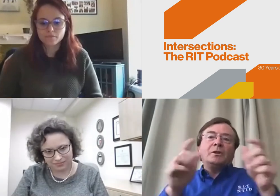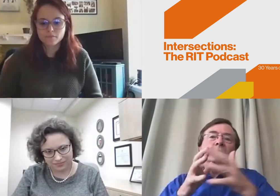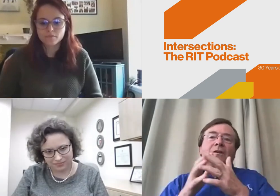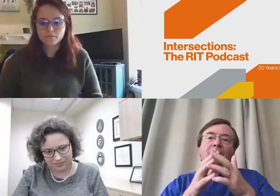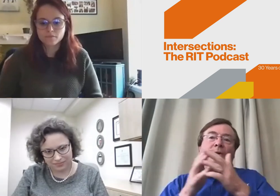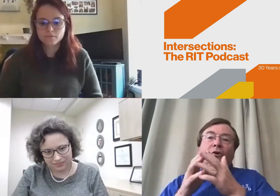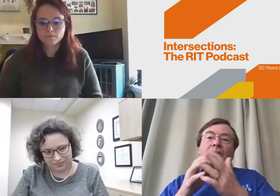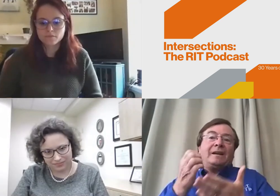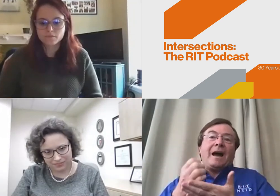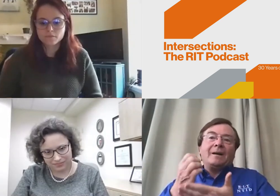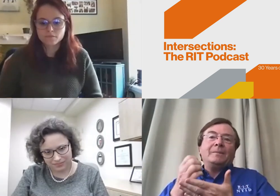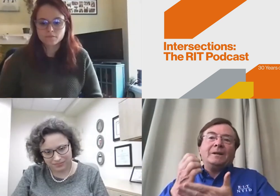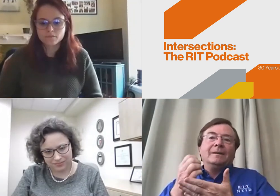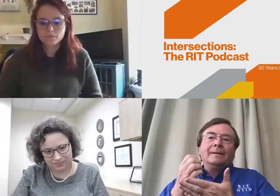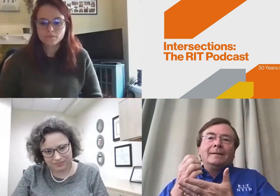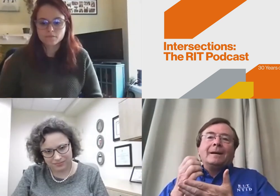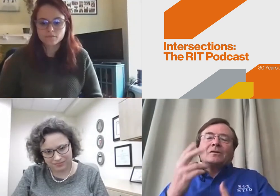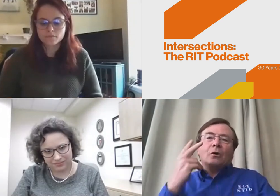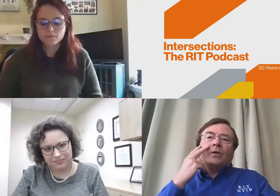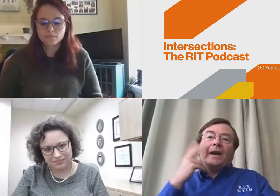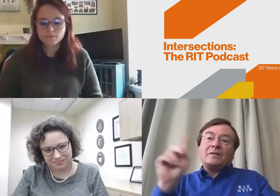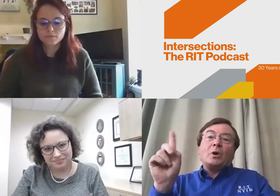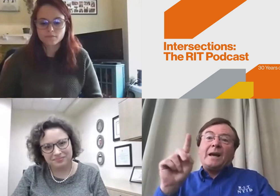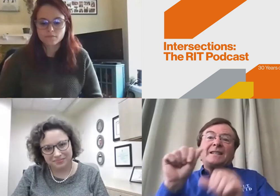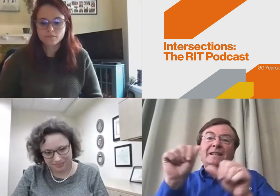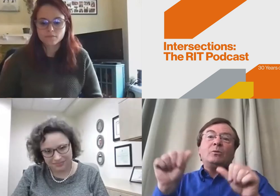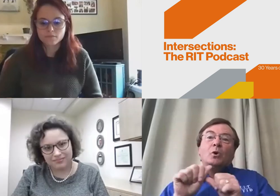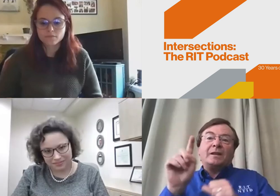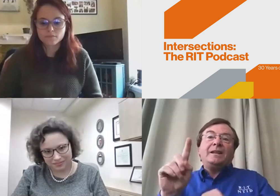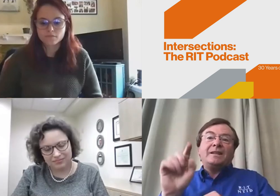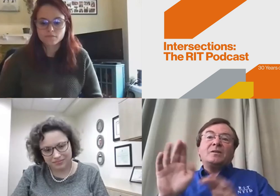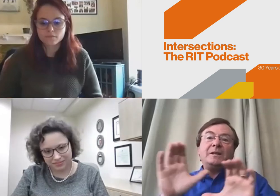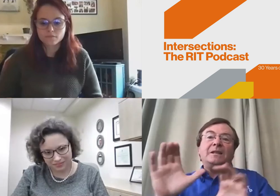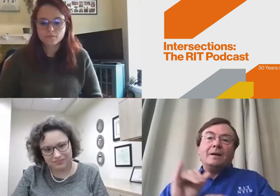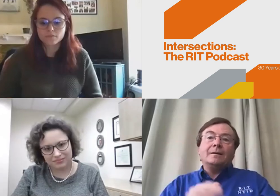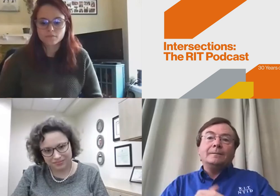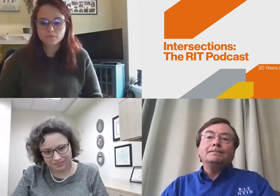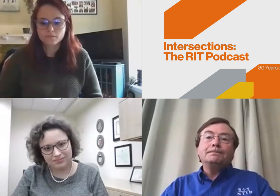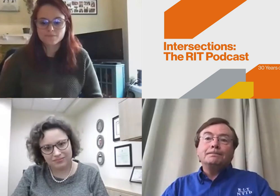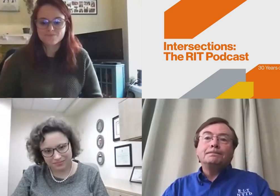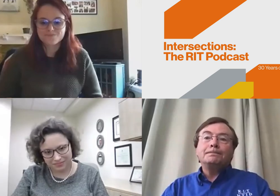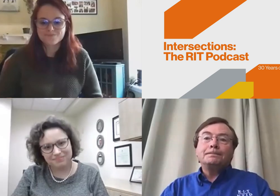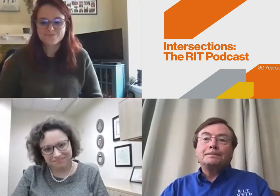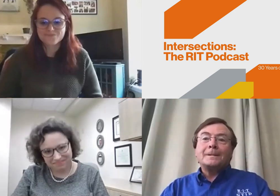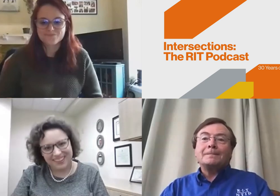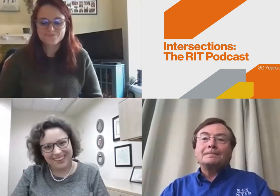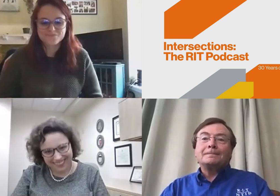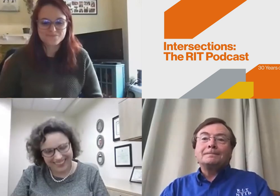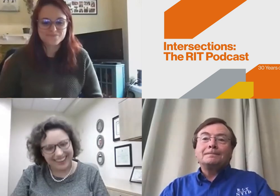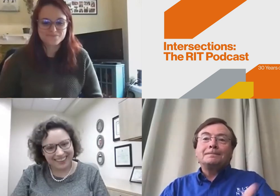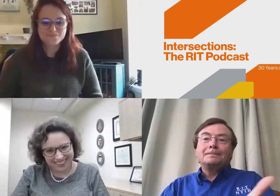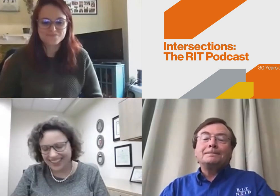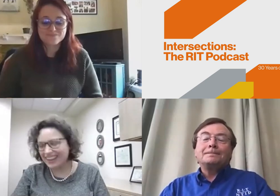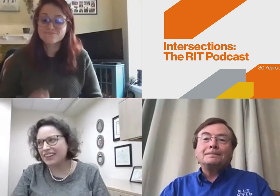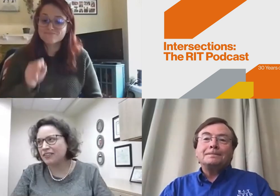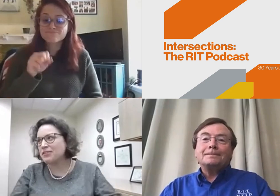to the American economy. And so that's where I see work needs to be done. Yeah. I agree with you.